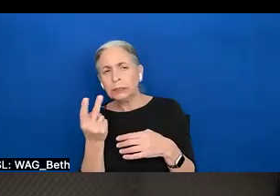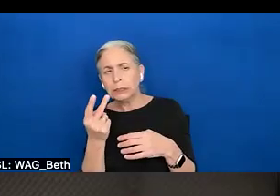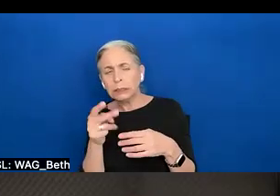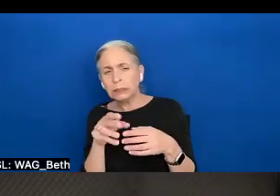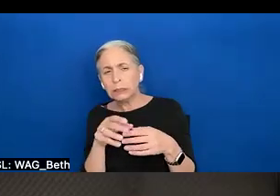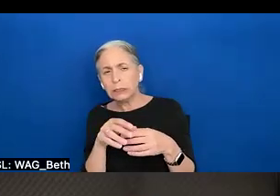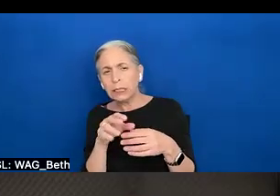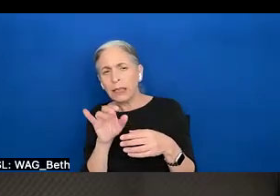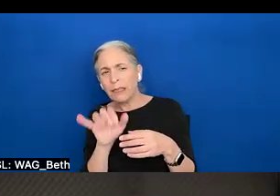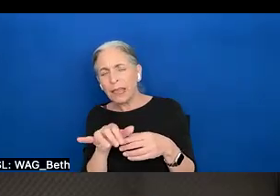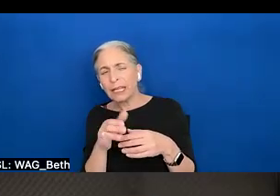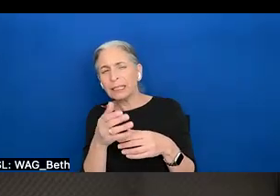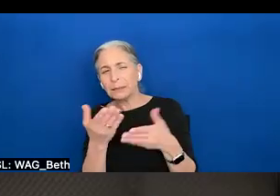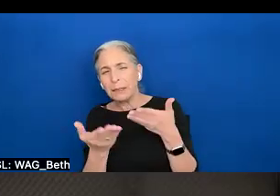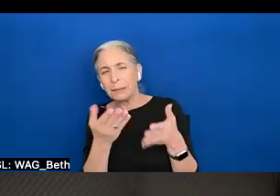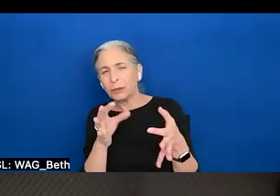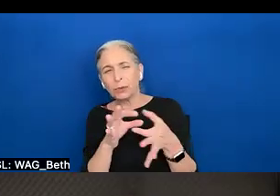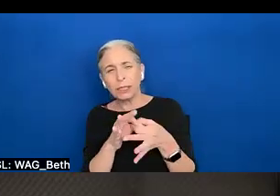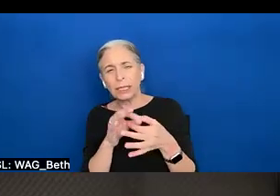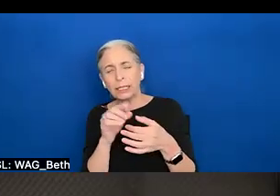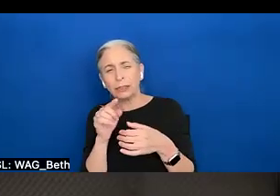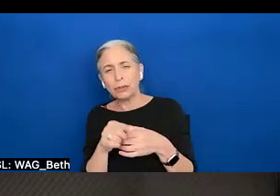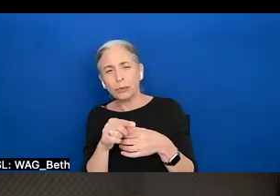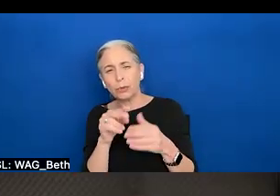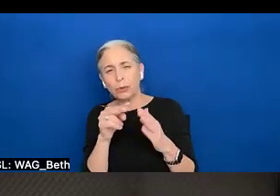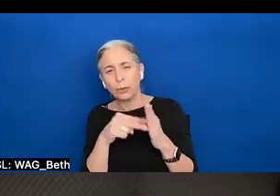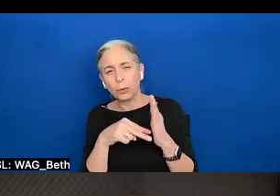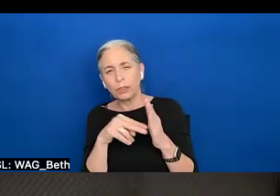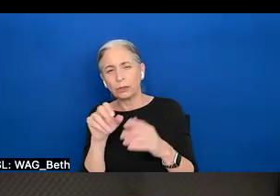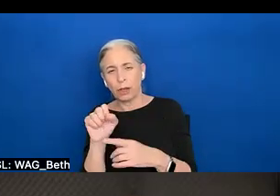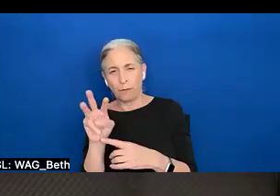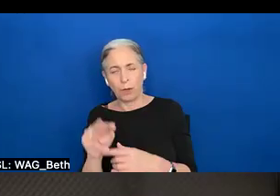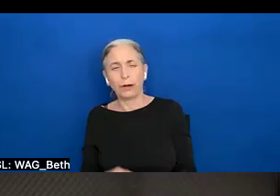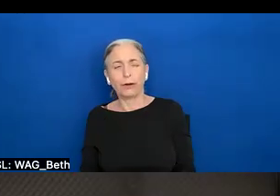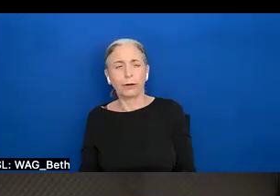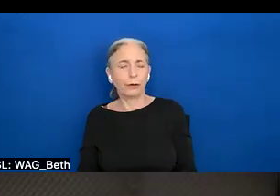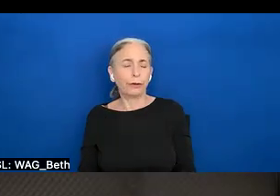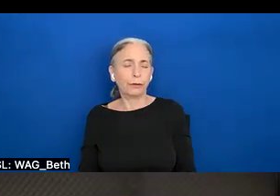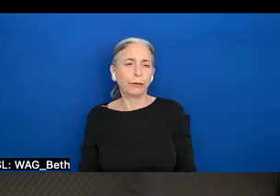tags, it's probably something related to the reader software.